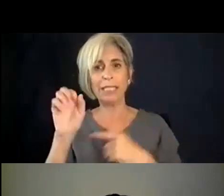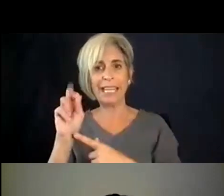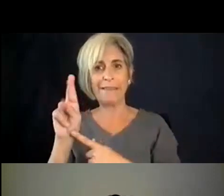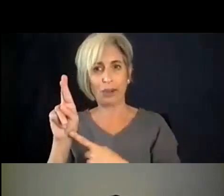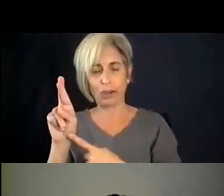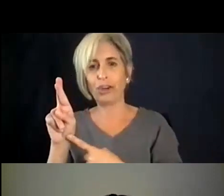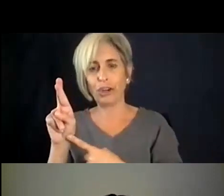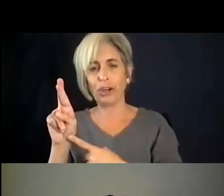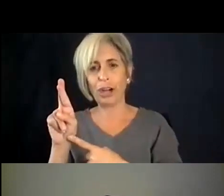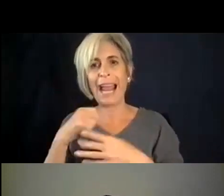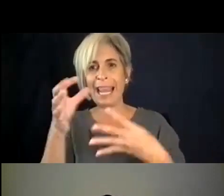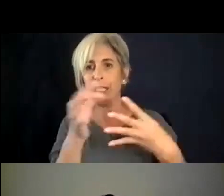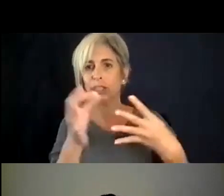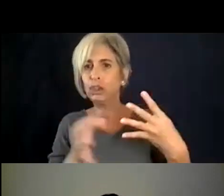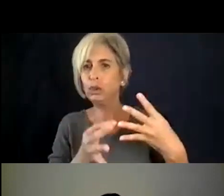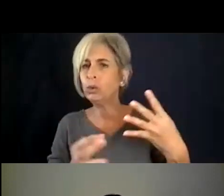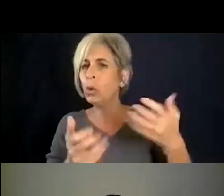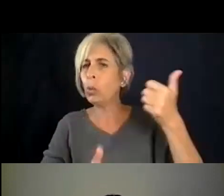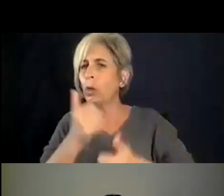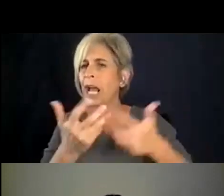choose what I want to amplify or not amplify.